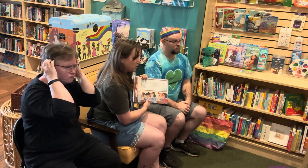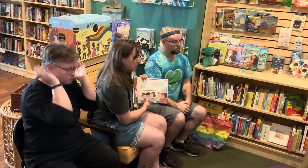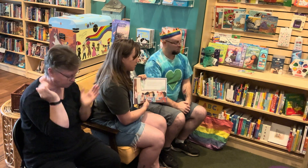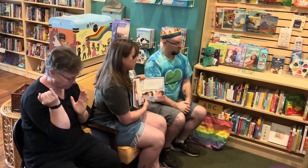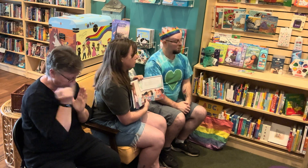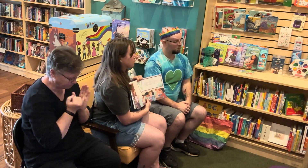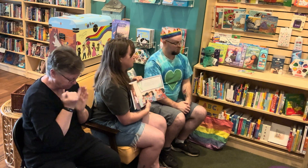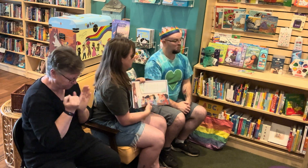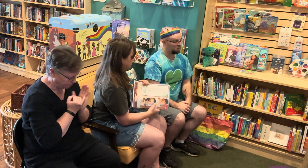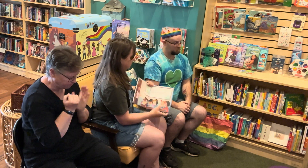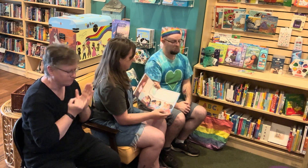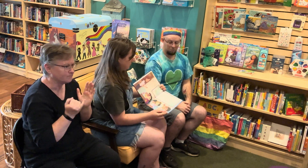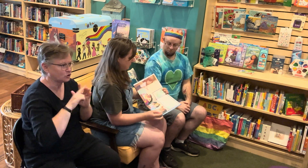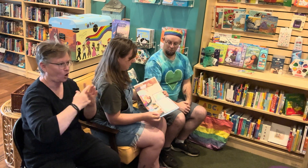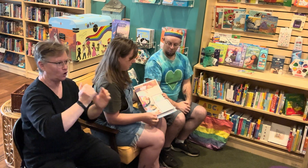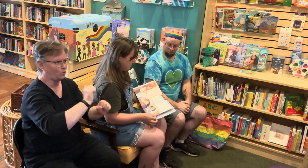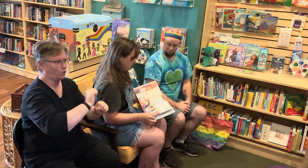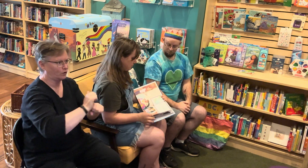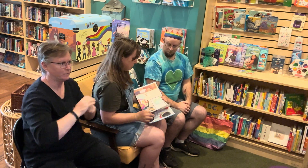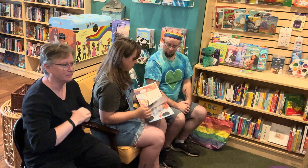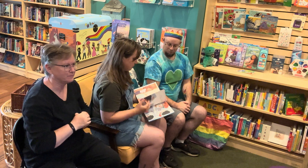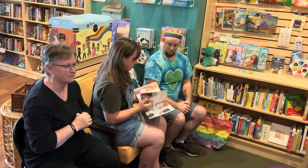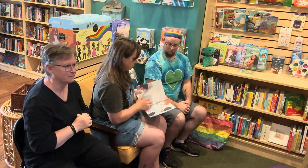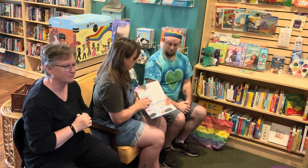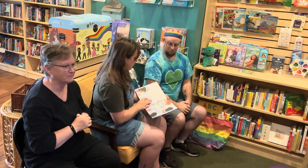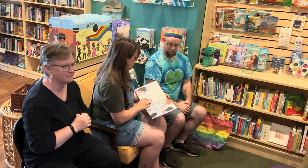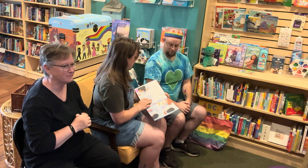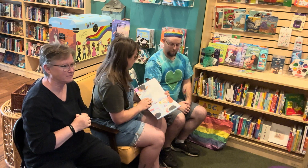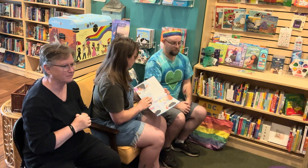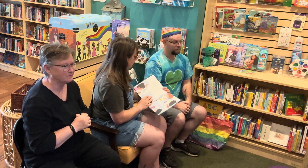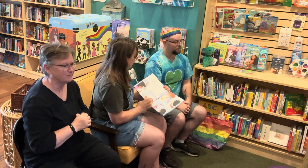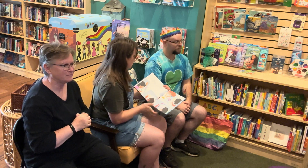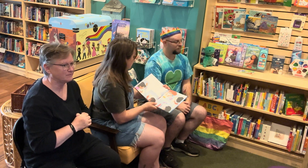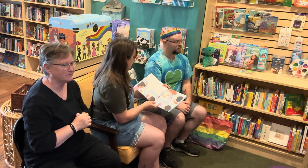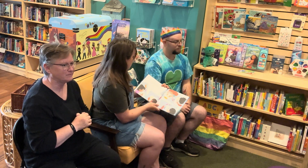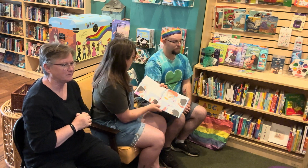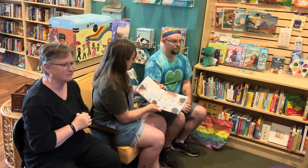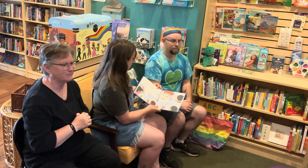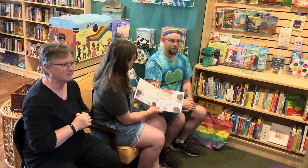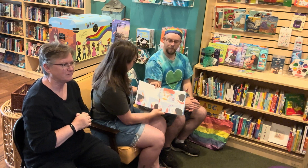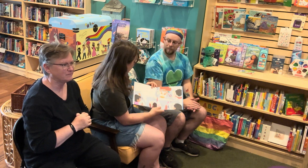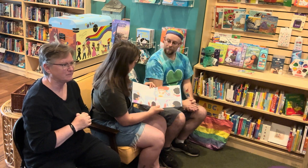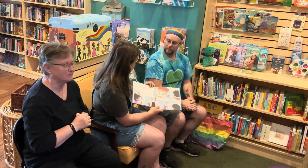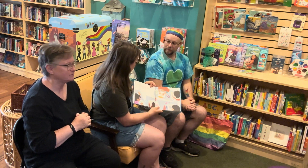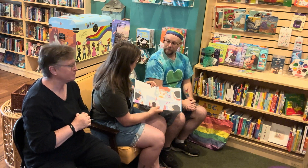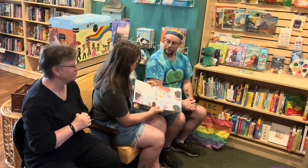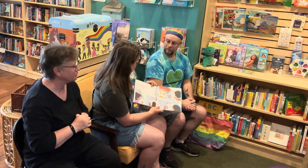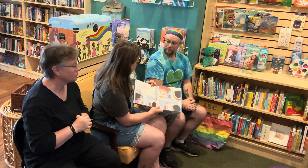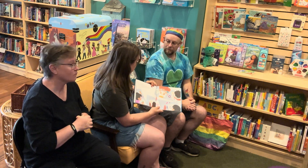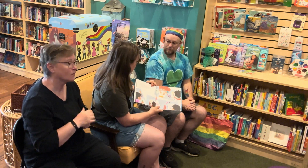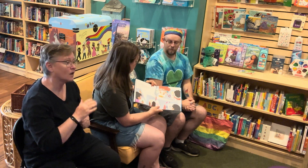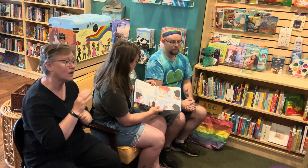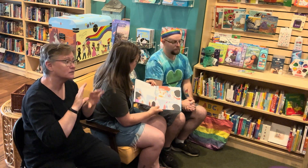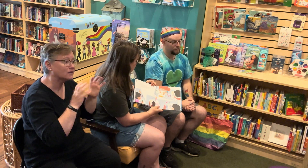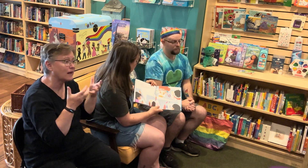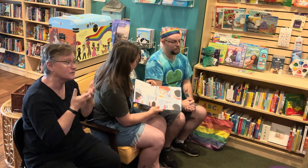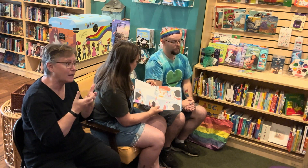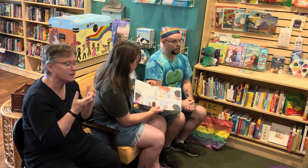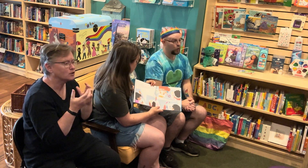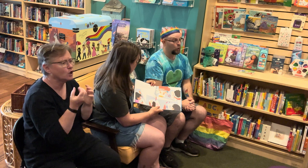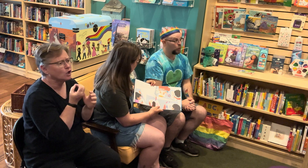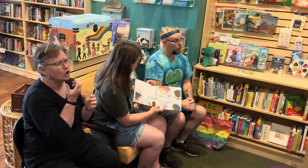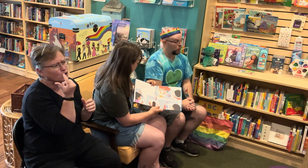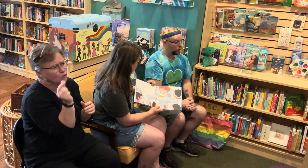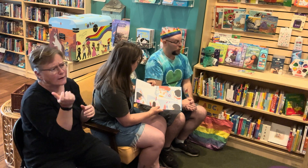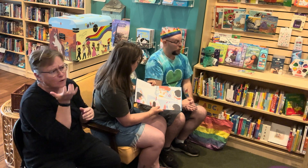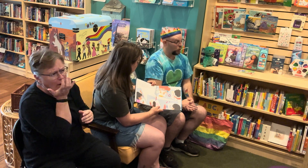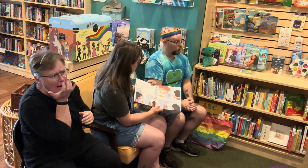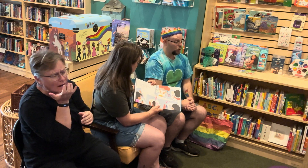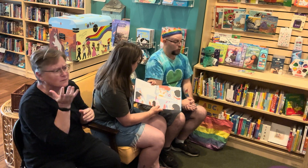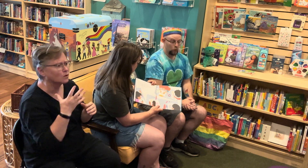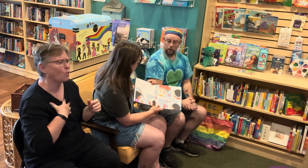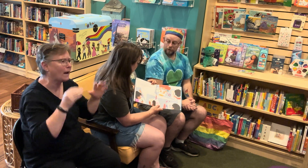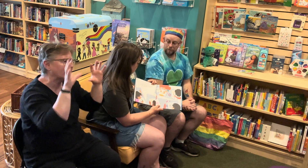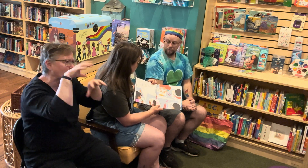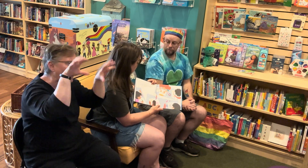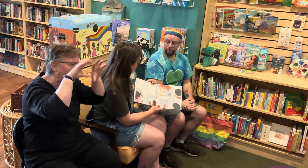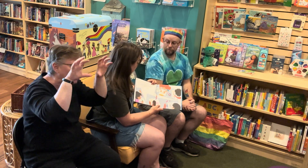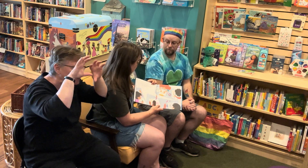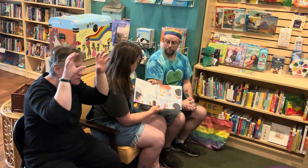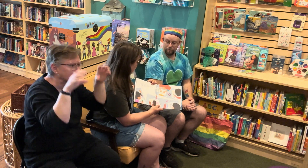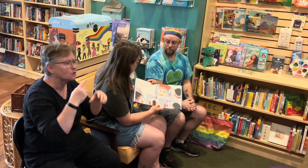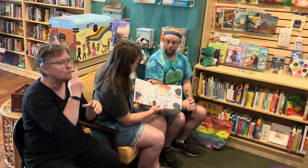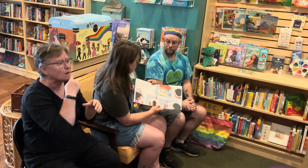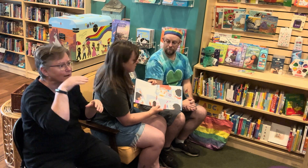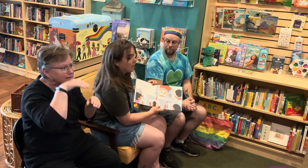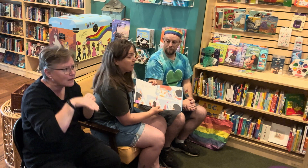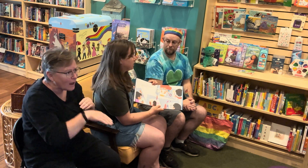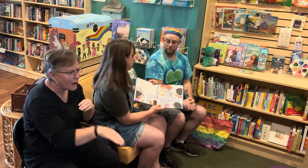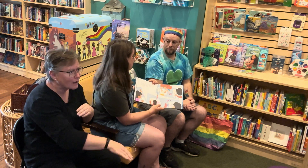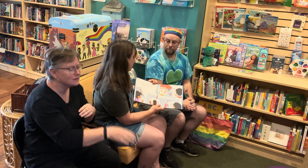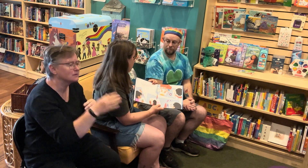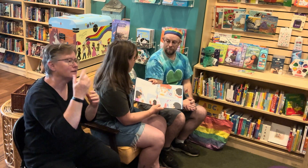work. His classmates drew green grass, white clouds, red slides, yellow suns,